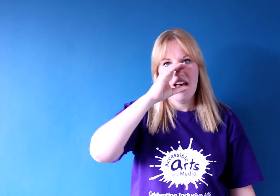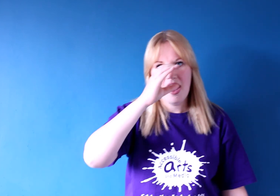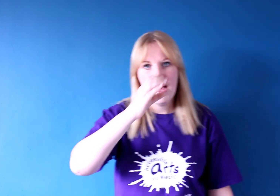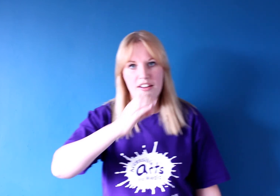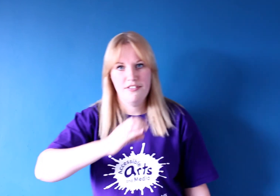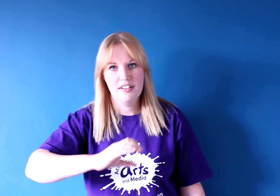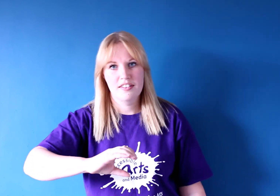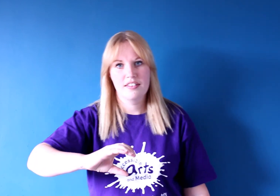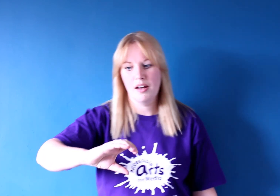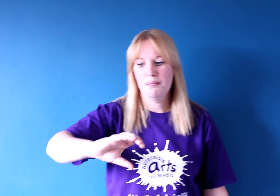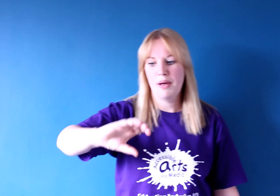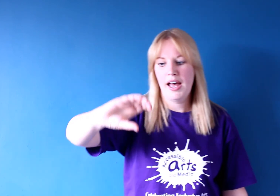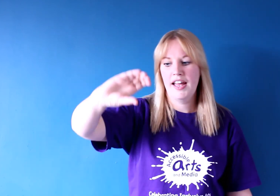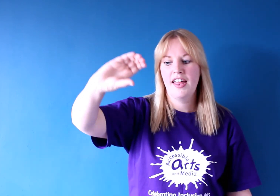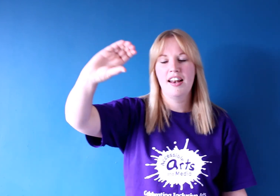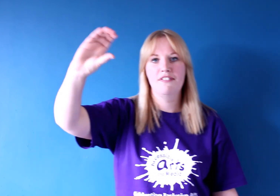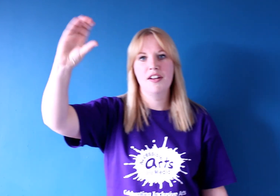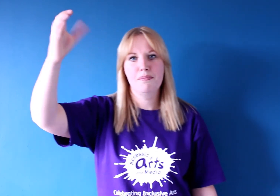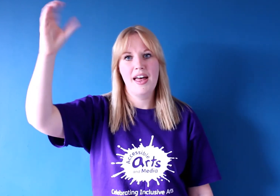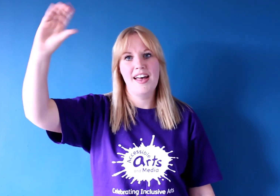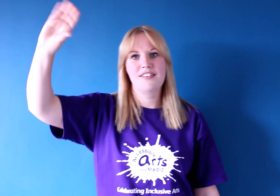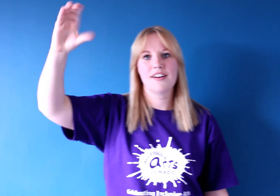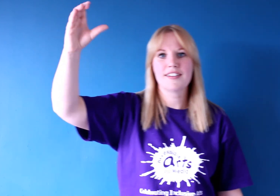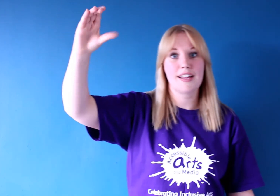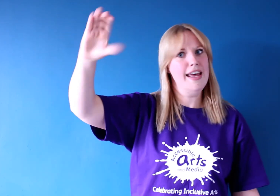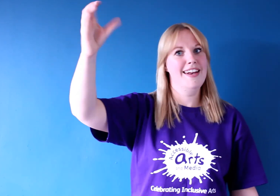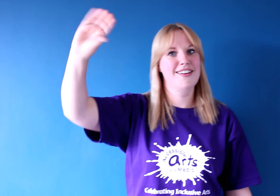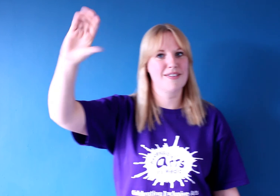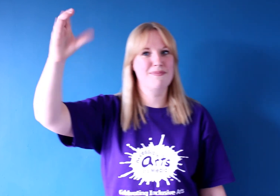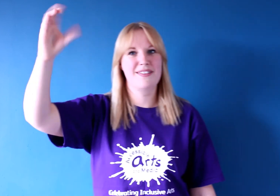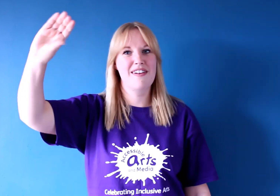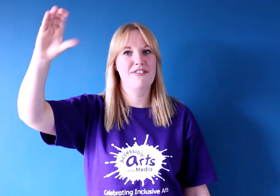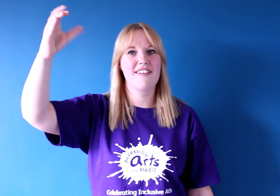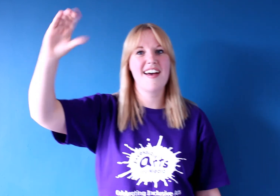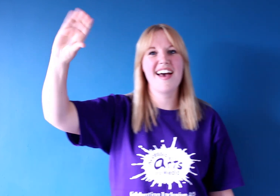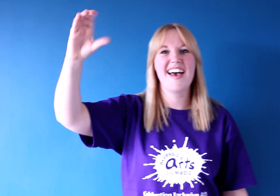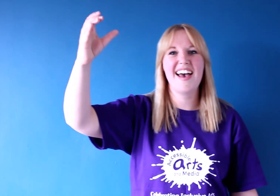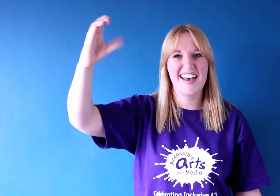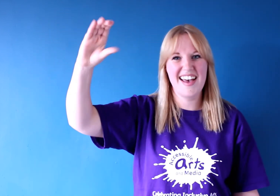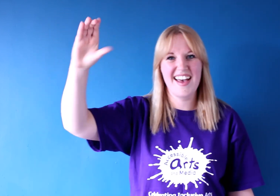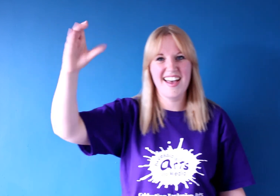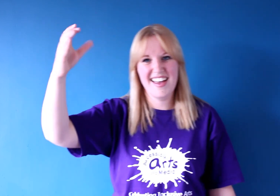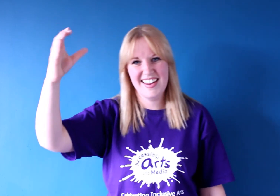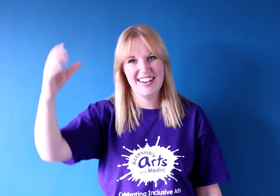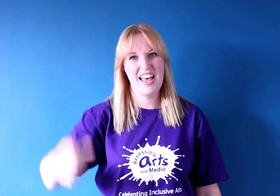Elephants stomp and they lift up their trunks in a trumpet refrain.